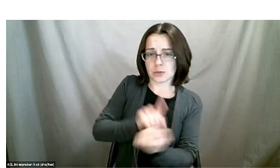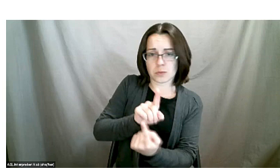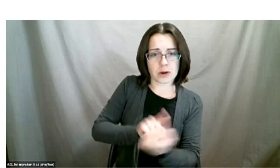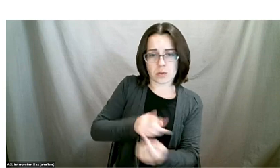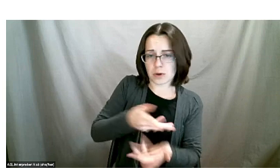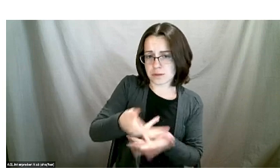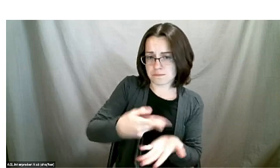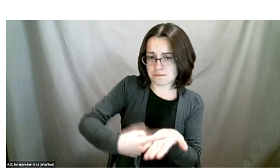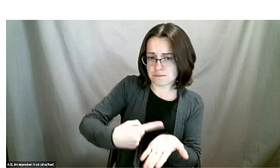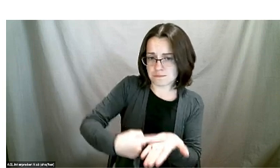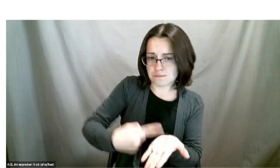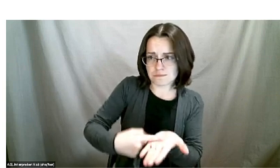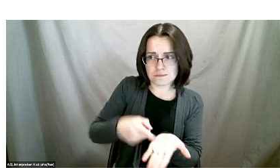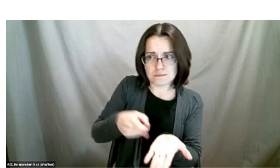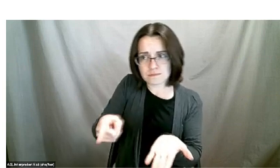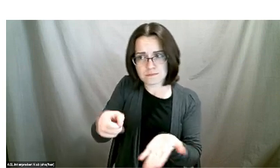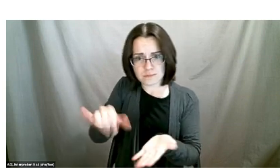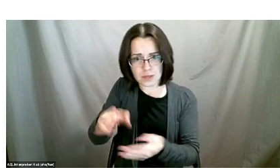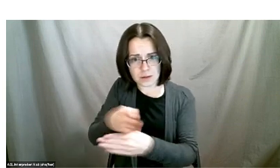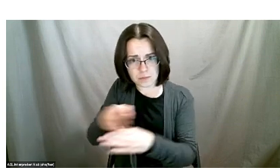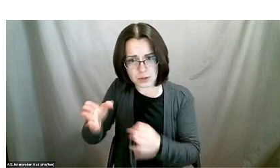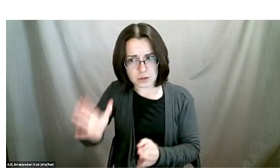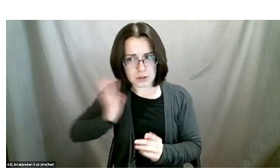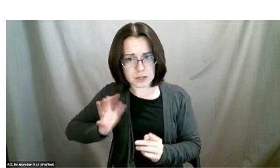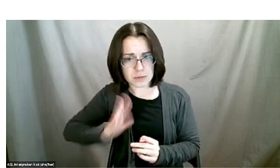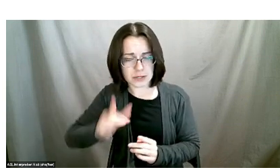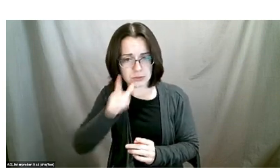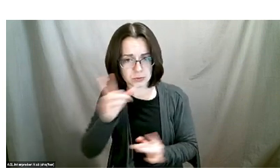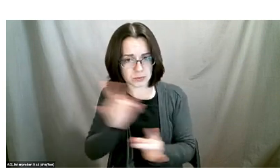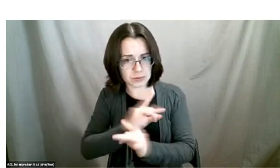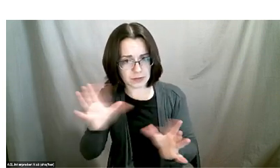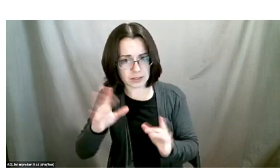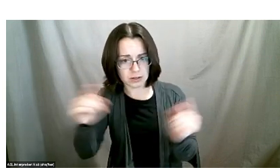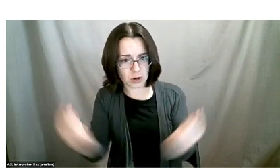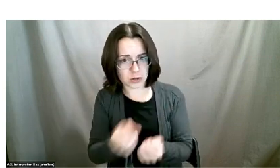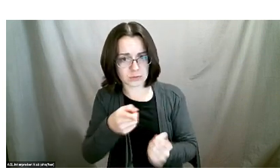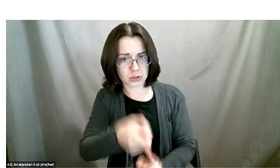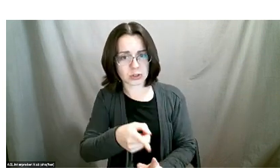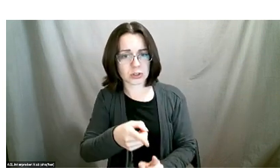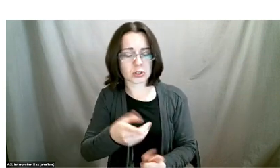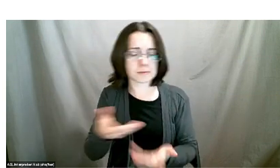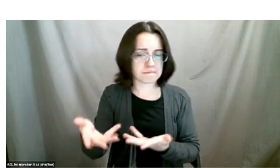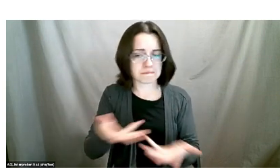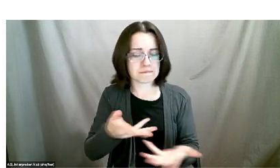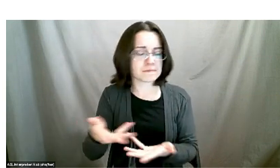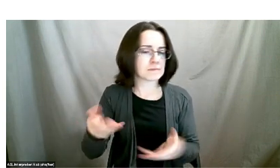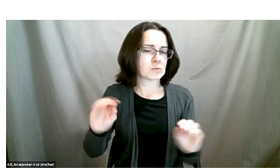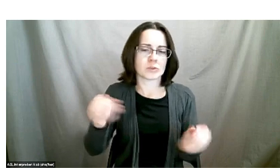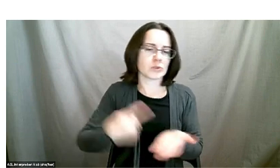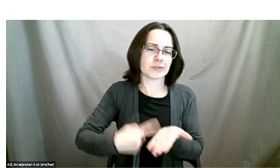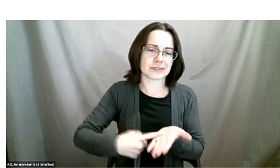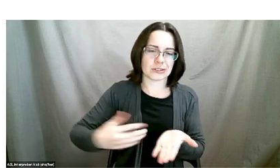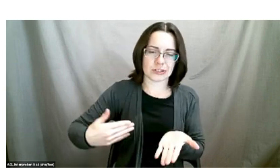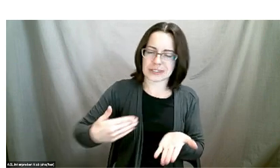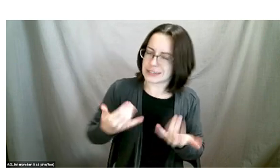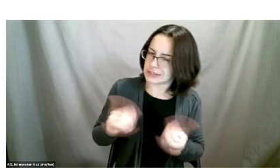that this was a partner in the past who was violent. So, you know, a work in progress this case.